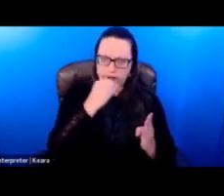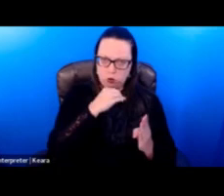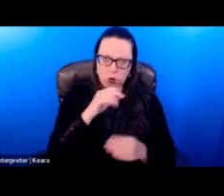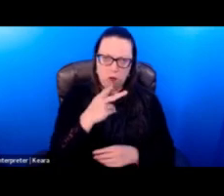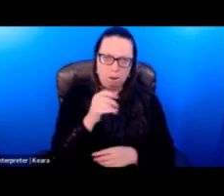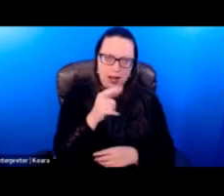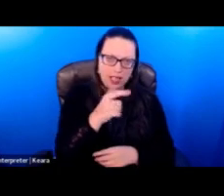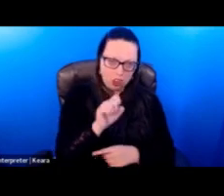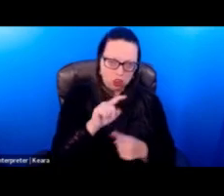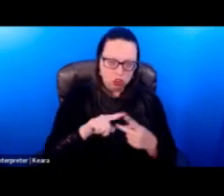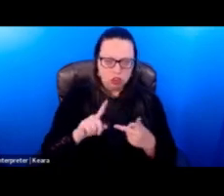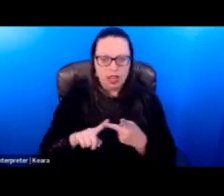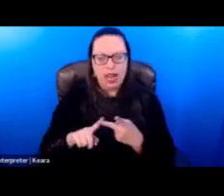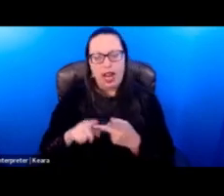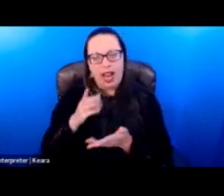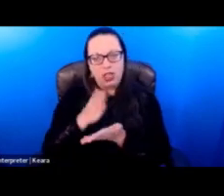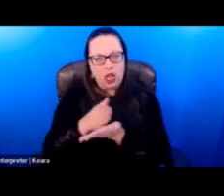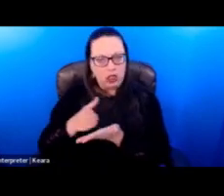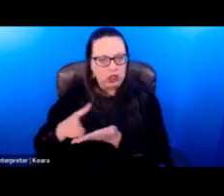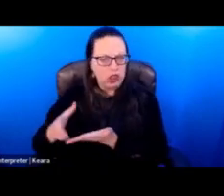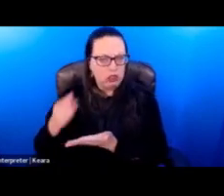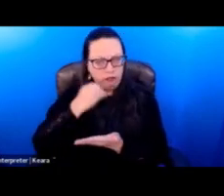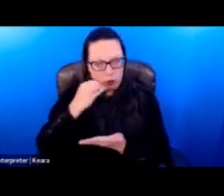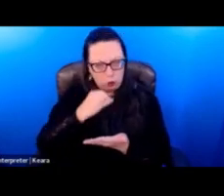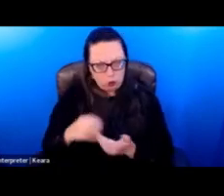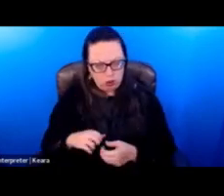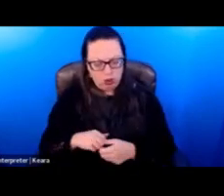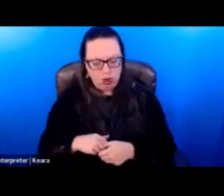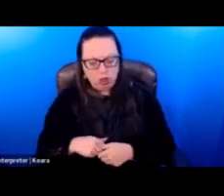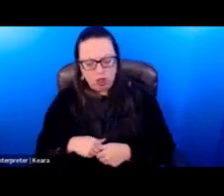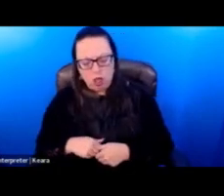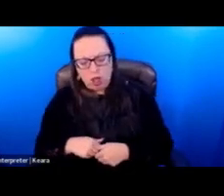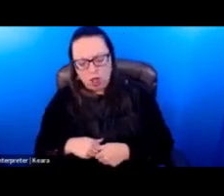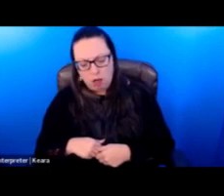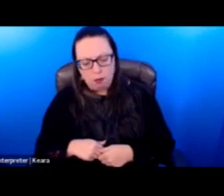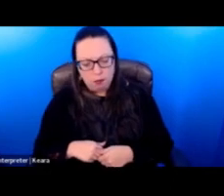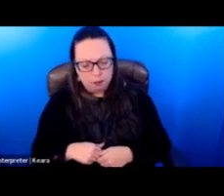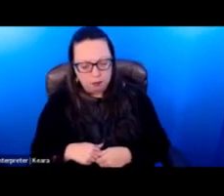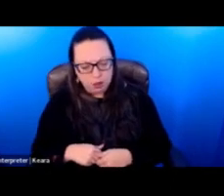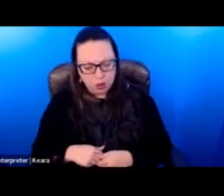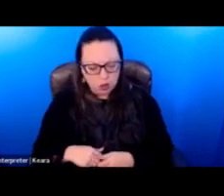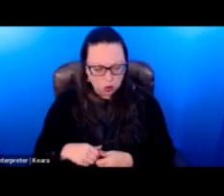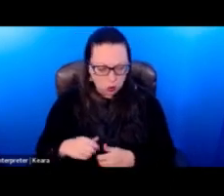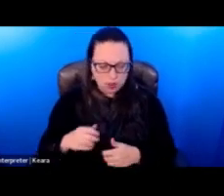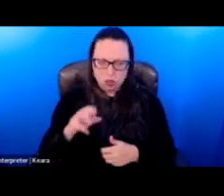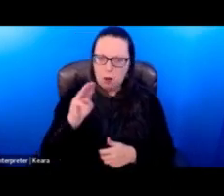don't know that we would have predicted what we would might be guessed is a motor limitation